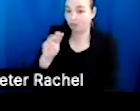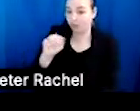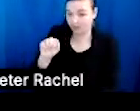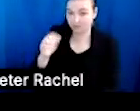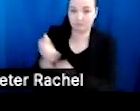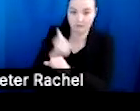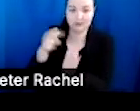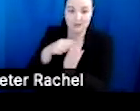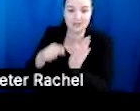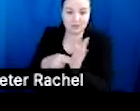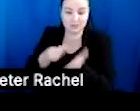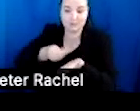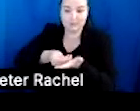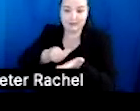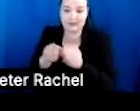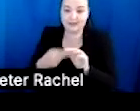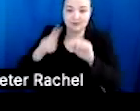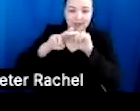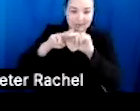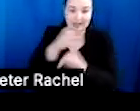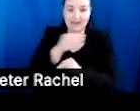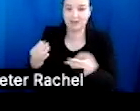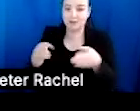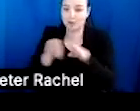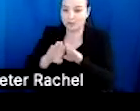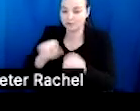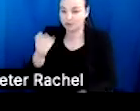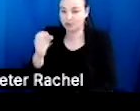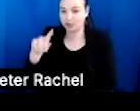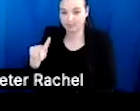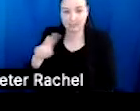and a closed shop which means that everyone in Union positions is automatically in the union,